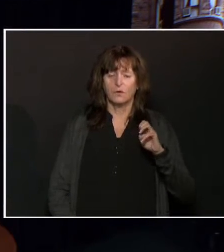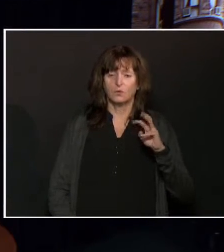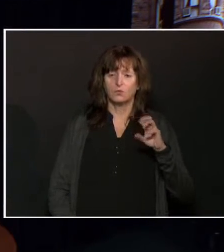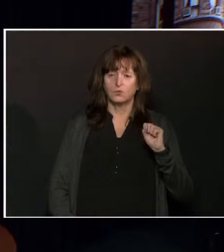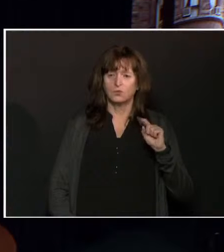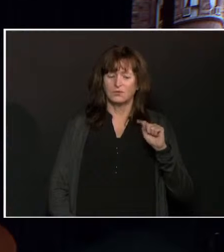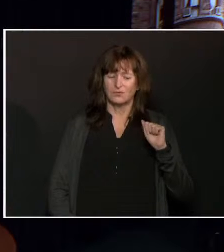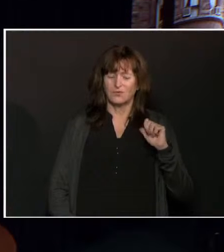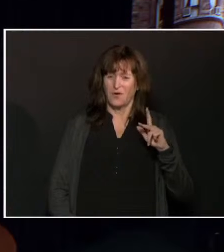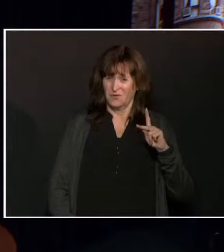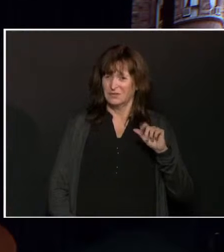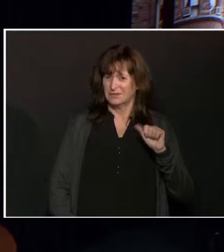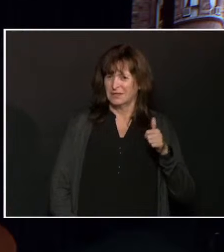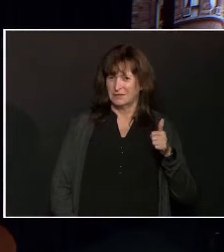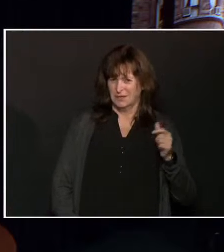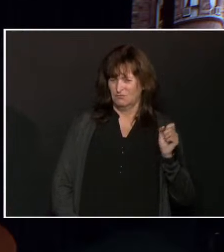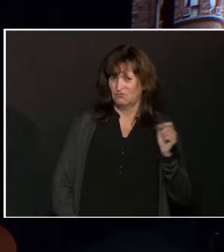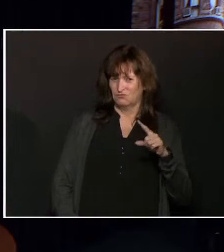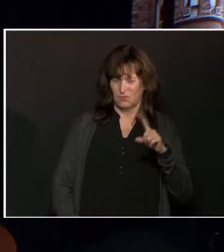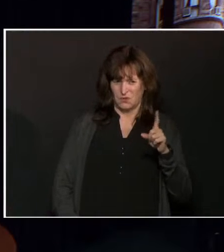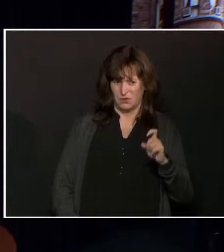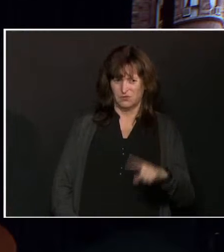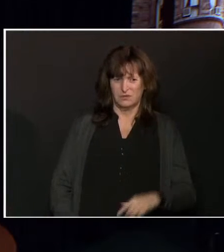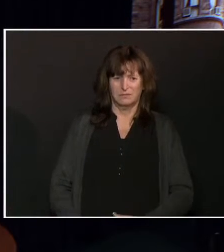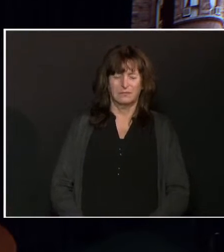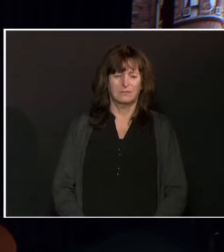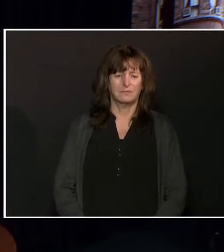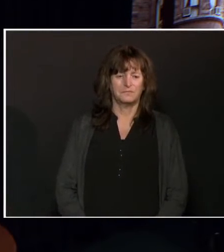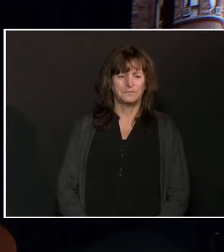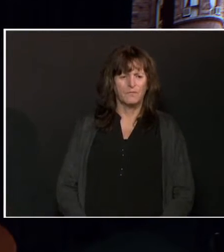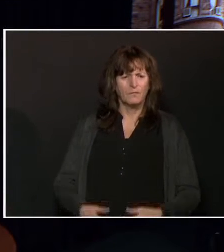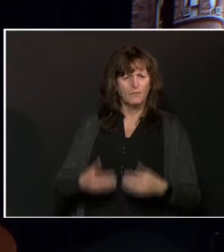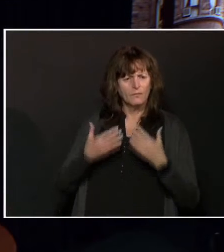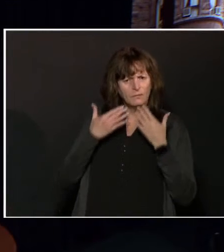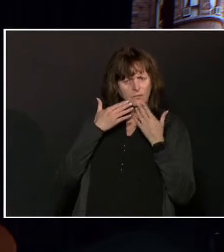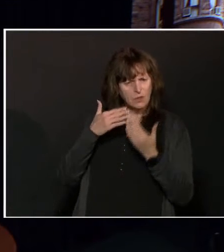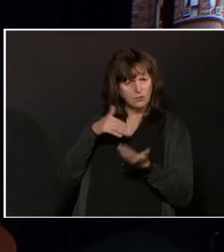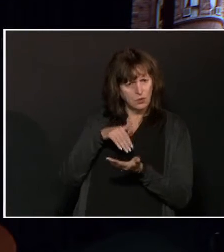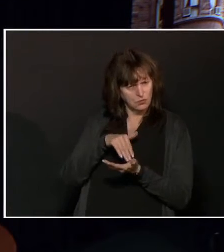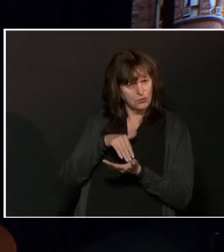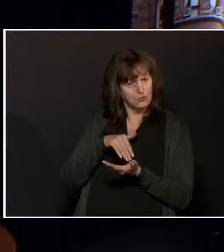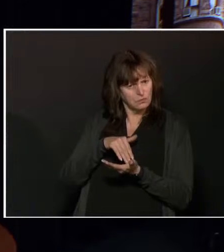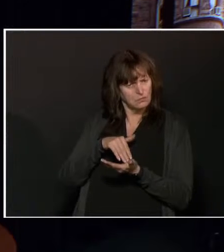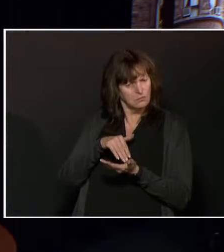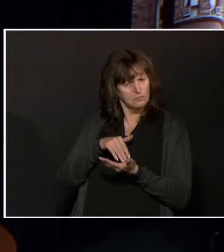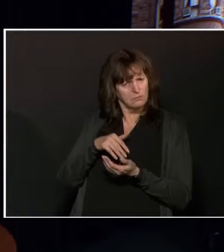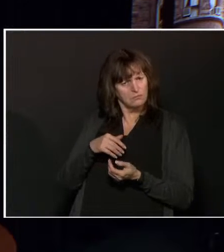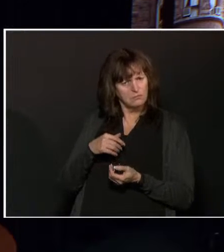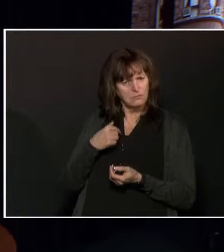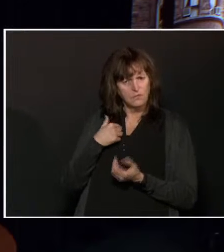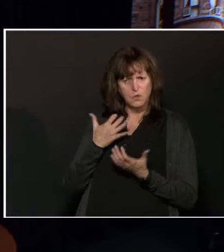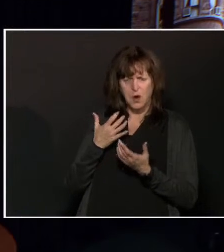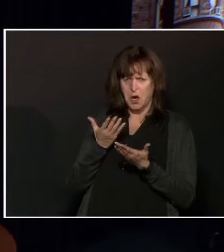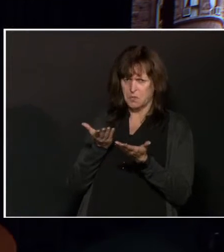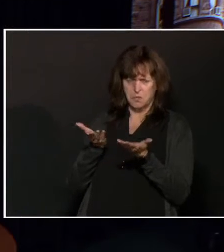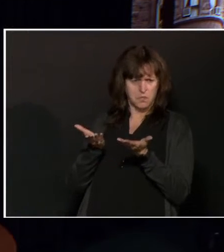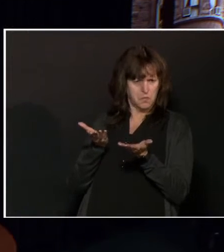EMERGENCY CARE BY SUGGESTING A CONTINUING DEFICIT CONTINUING DEFICIT WILL HAVE IMPACT CONTINUING DEFICIT WILL HAVE IMPACT ON IMPACT ON CARE ON OUTCOMES FOR A WHILE